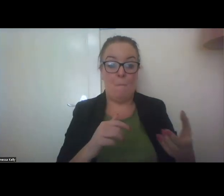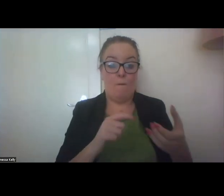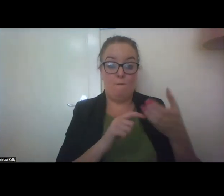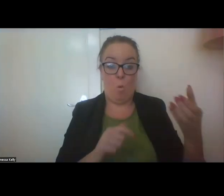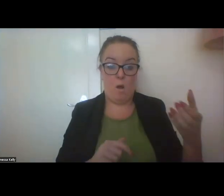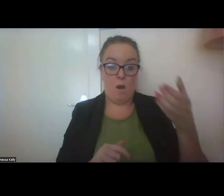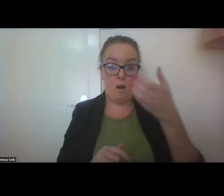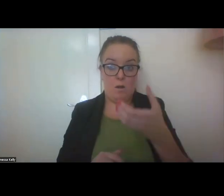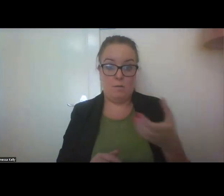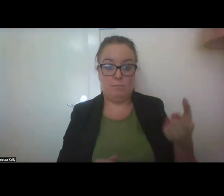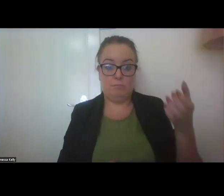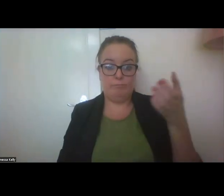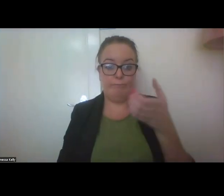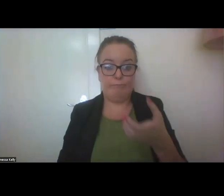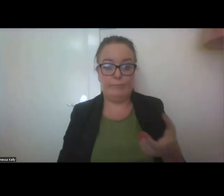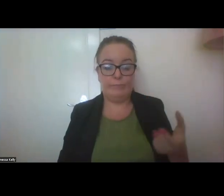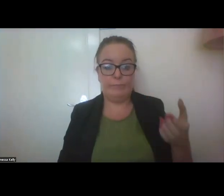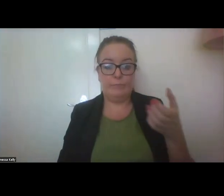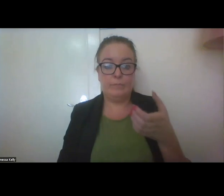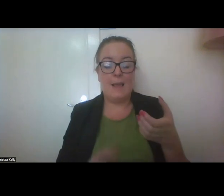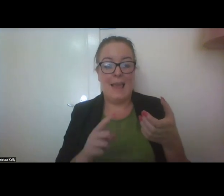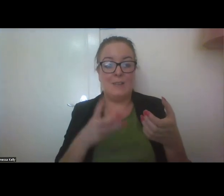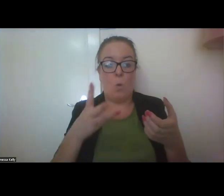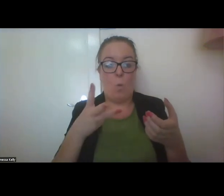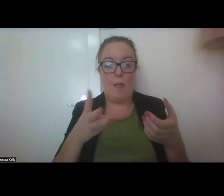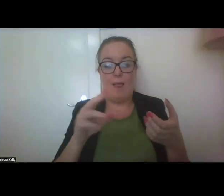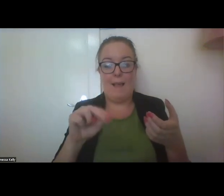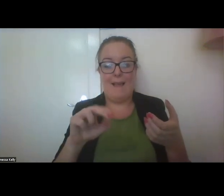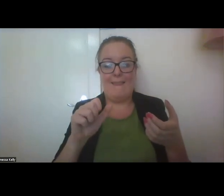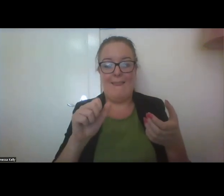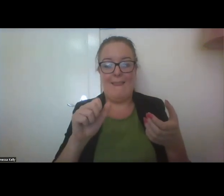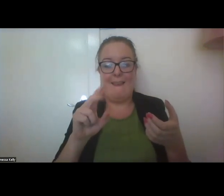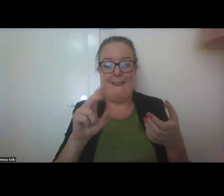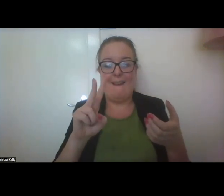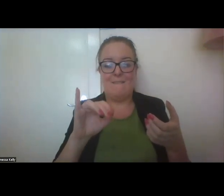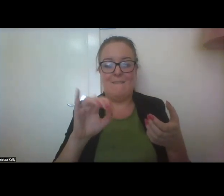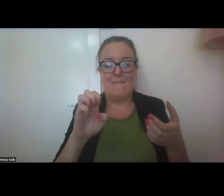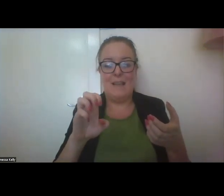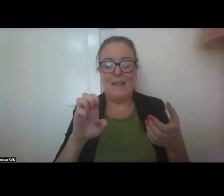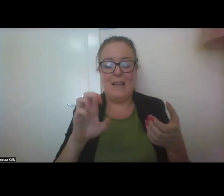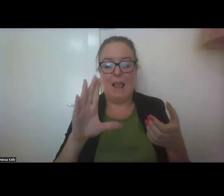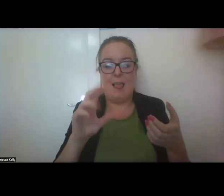and the application, the NaviLens app, will automatically detect any valid codes in the vicinity.